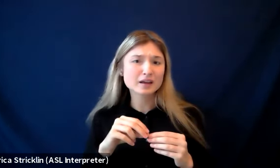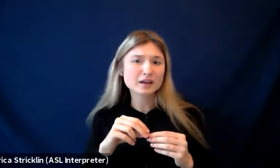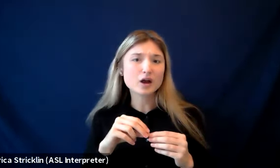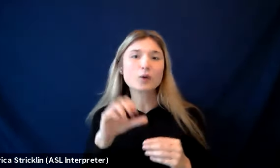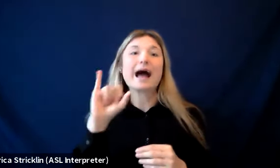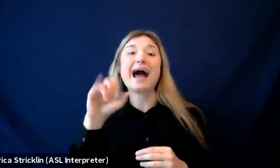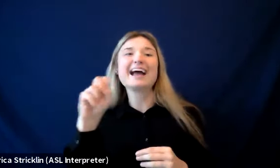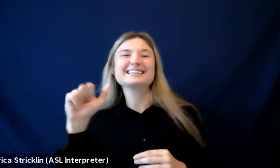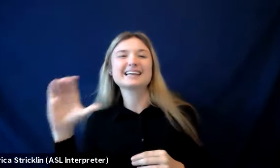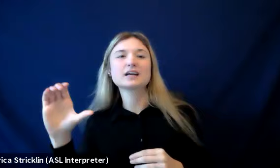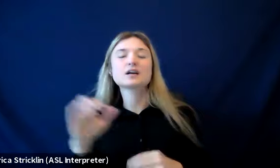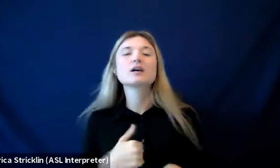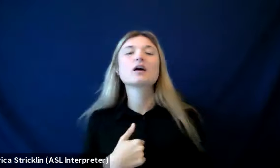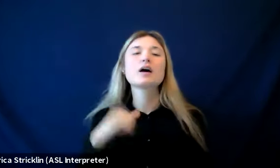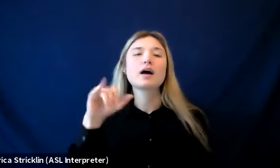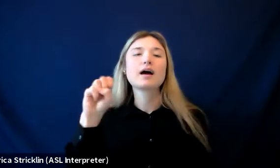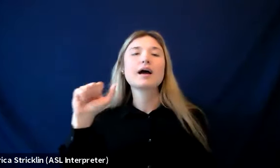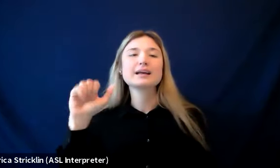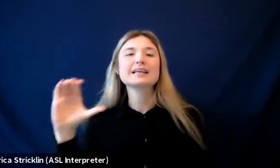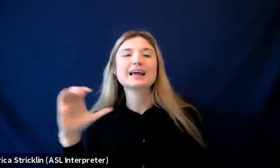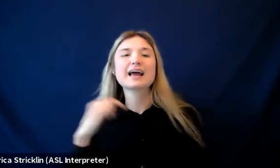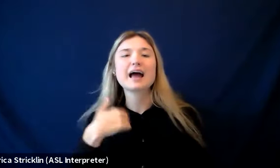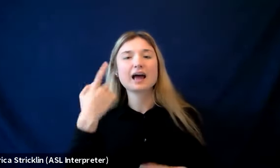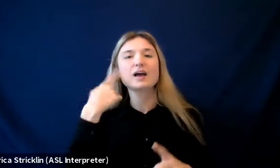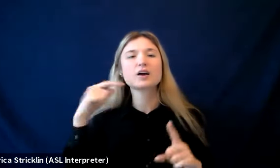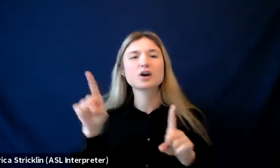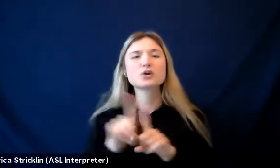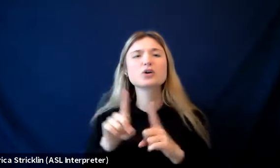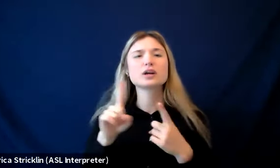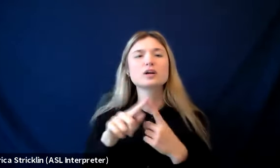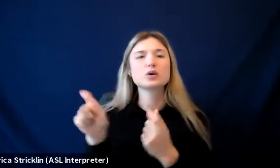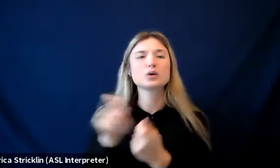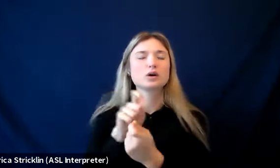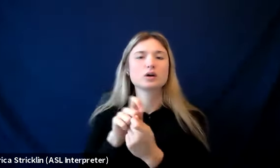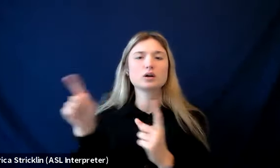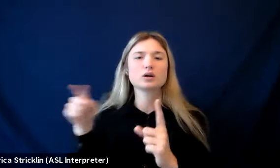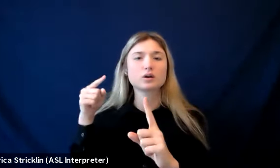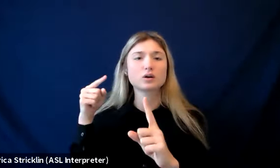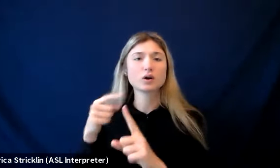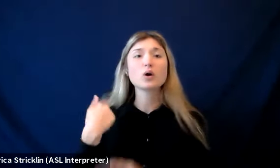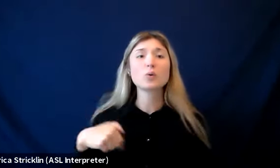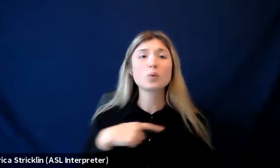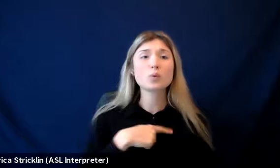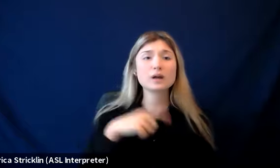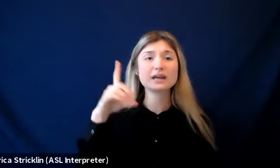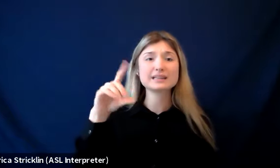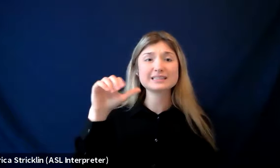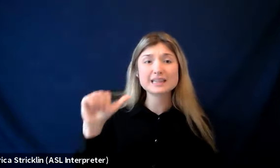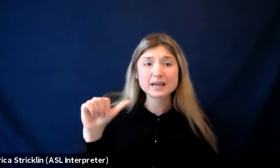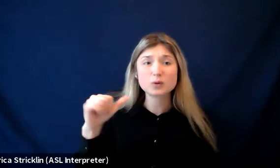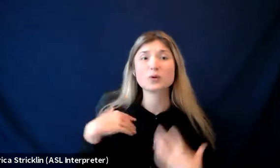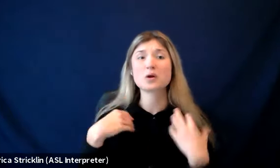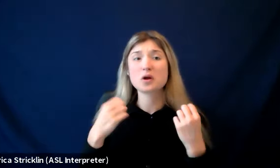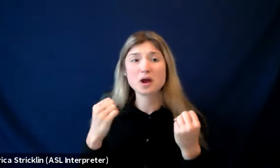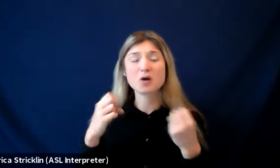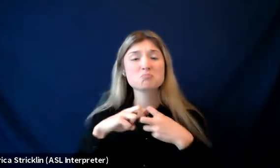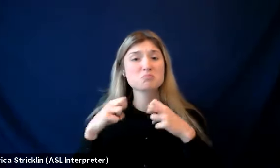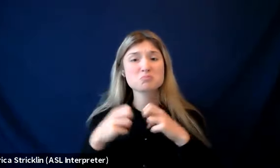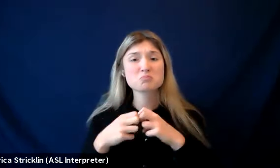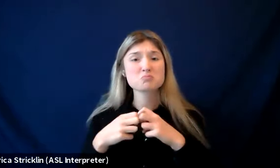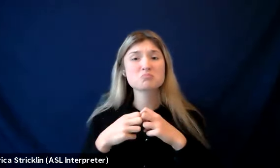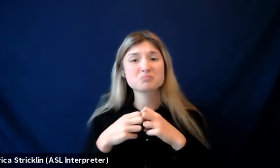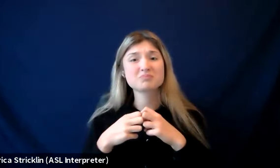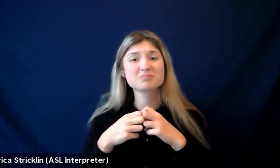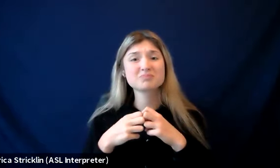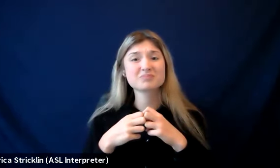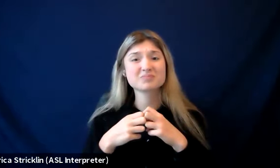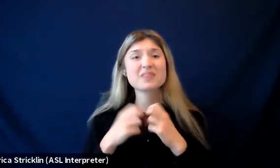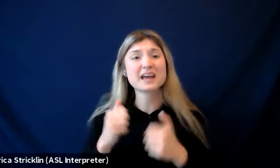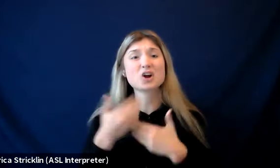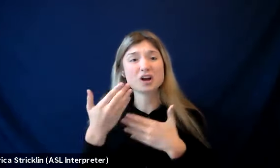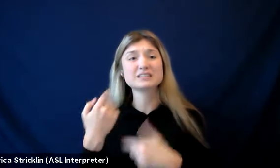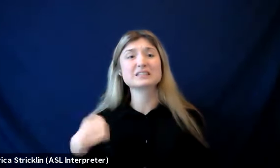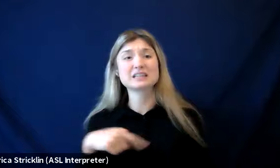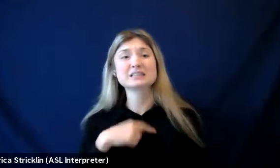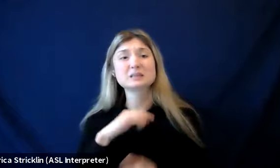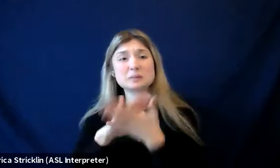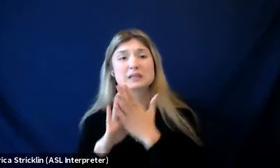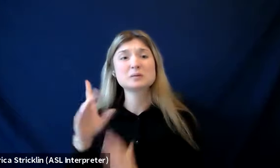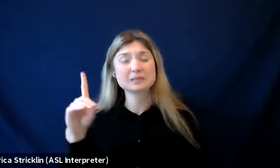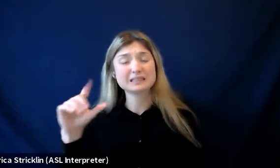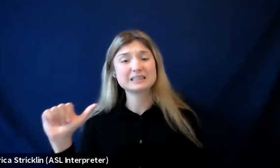And we will yeah I agree, because to a certain point, whether we're disabled or have a health condition that causes us to be disabled.